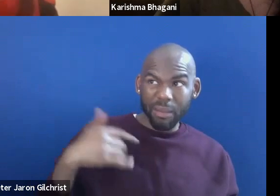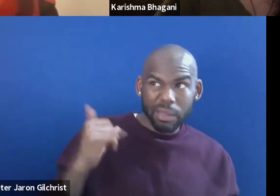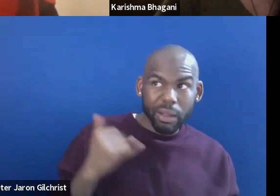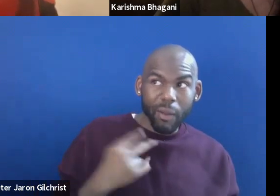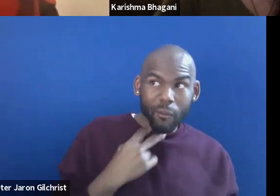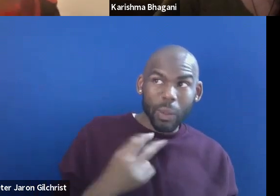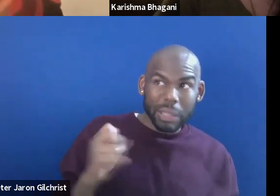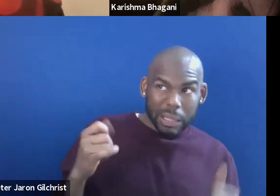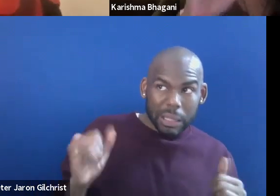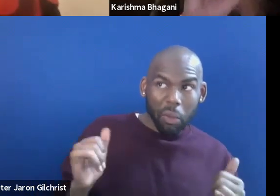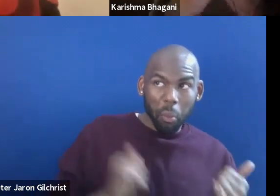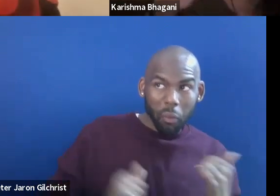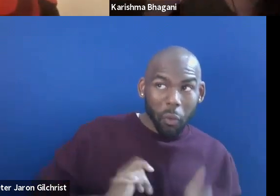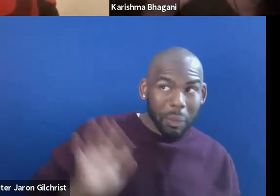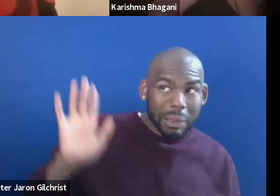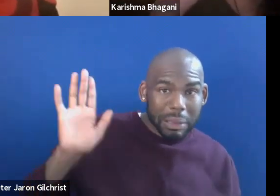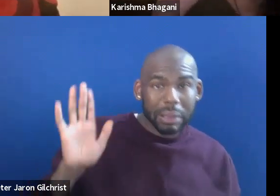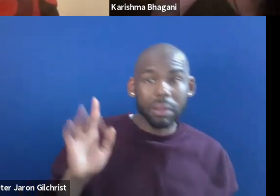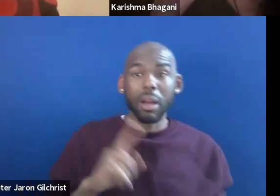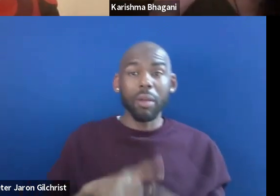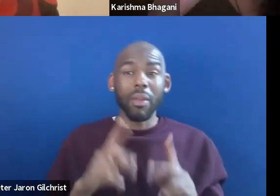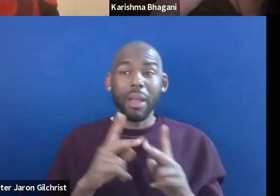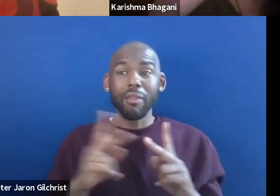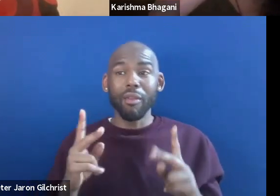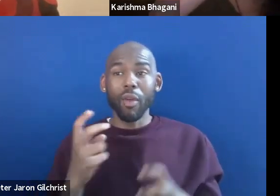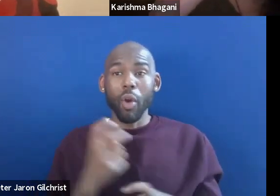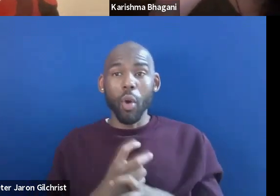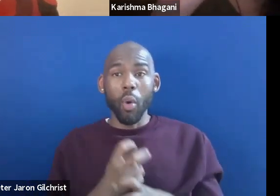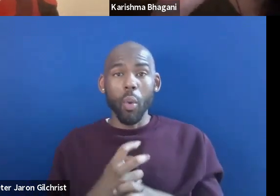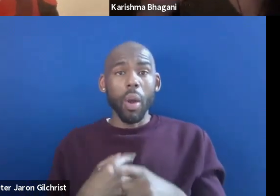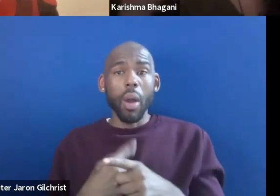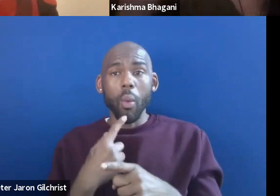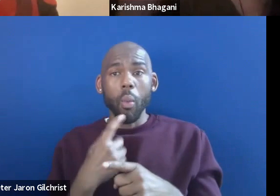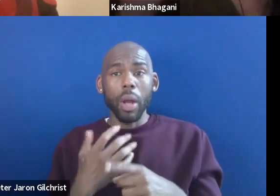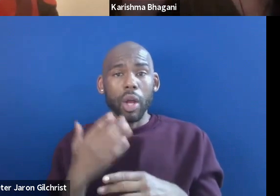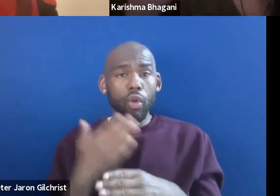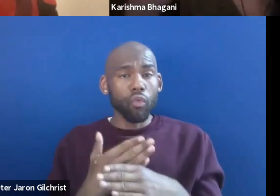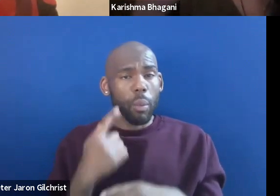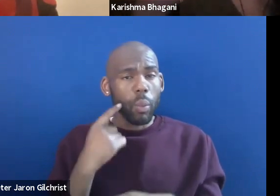So I think. Sorry, I just want to interrupt you and ask just for our audiences for context